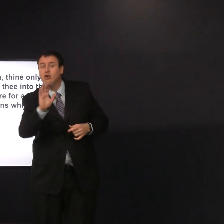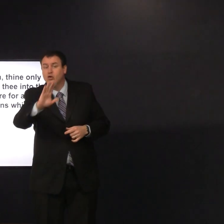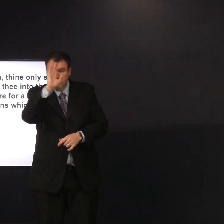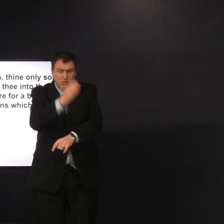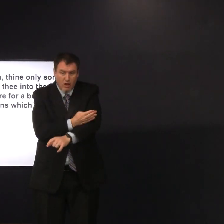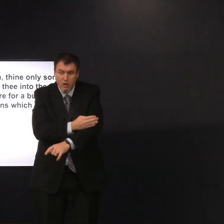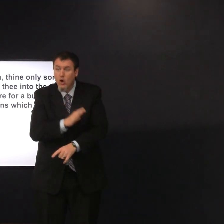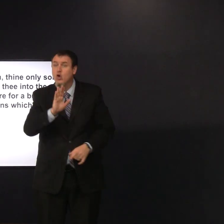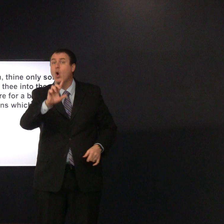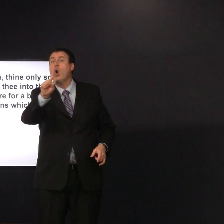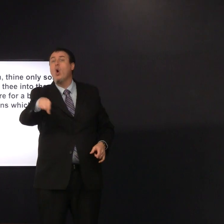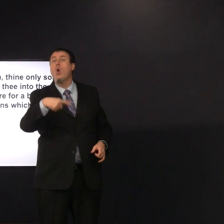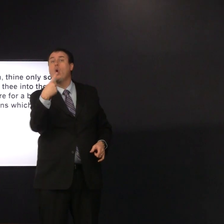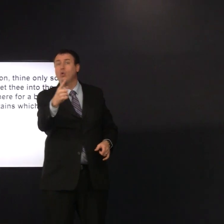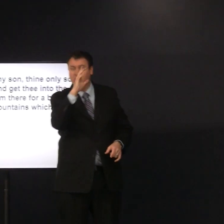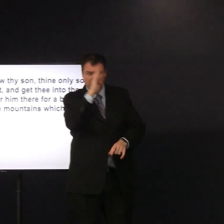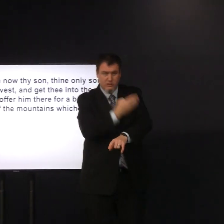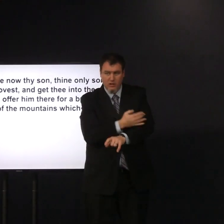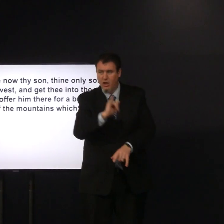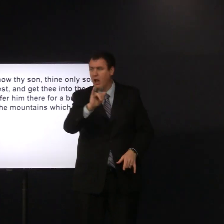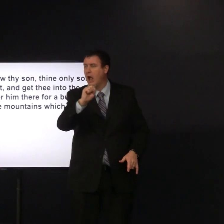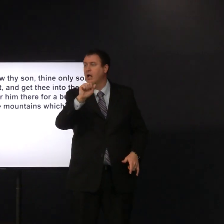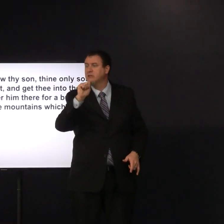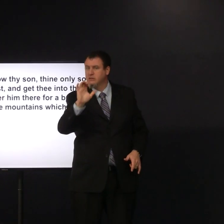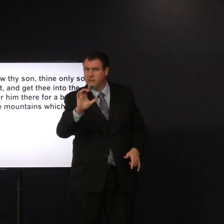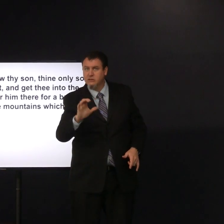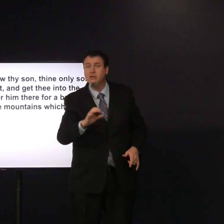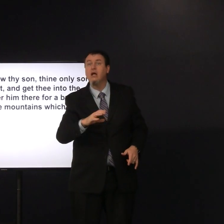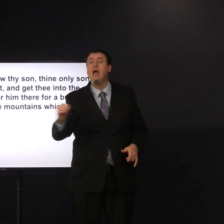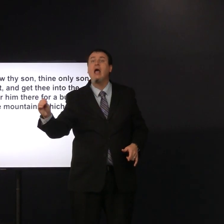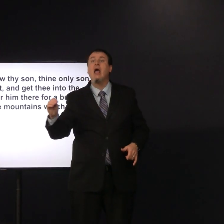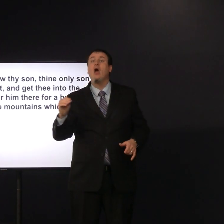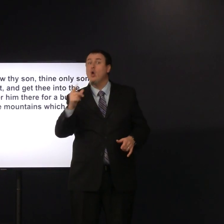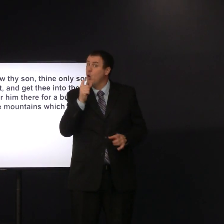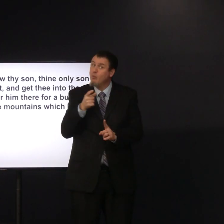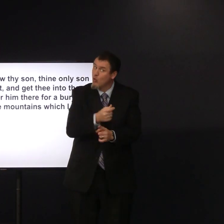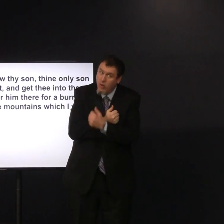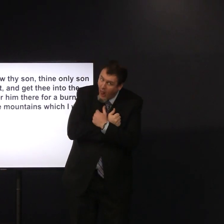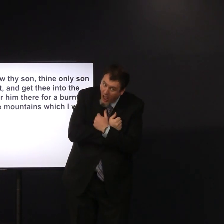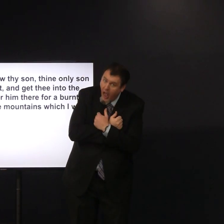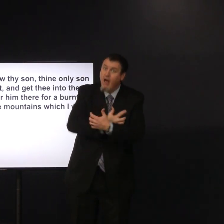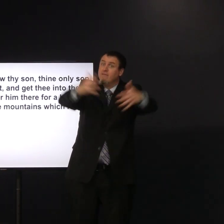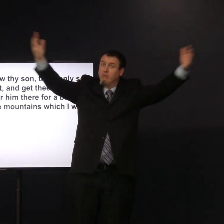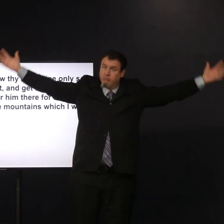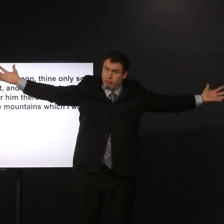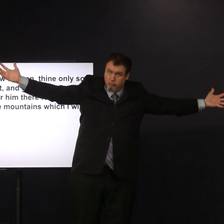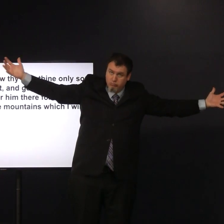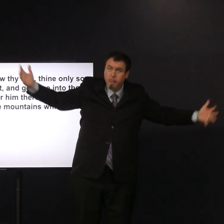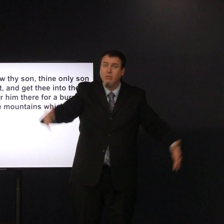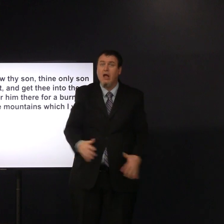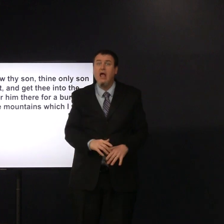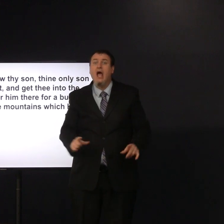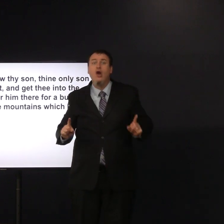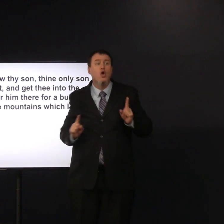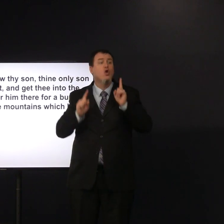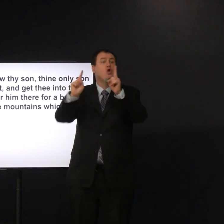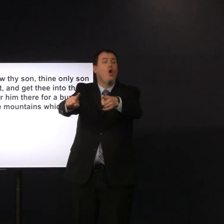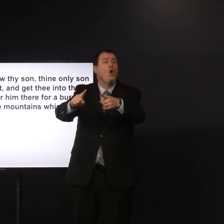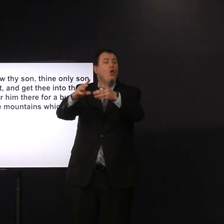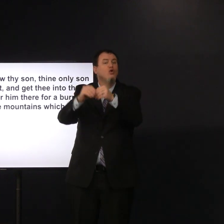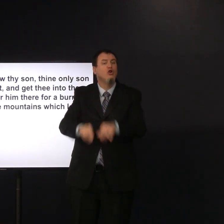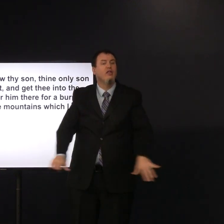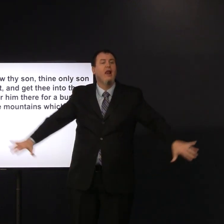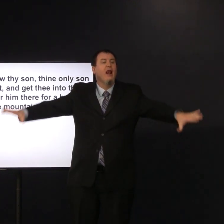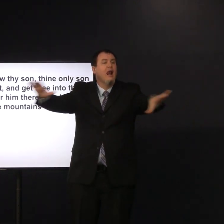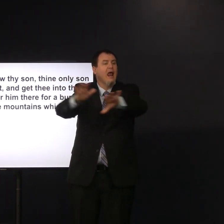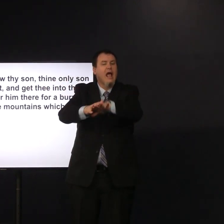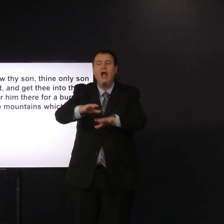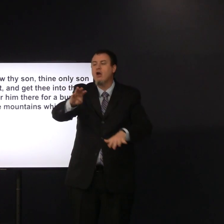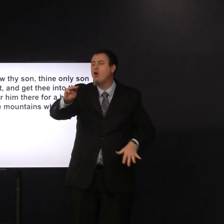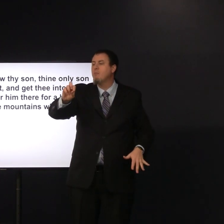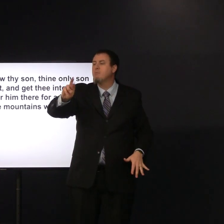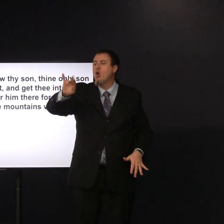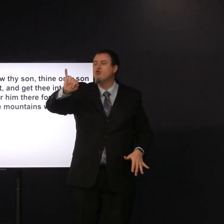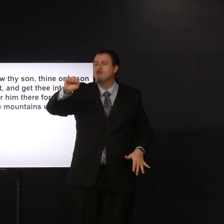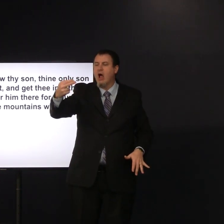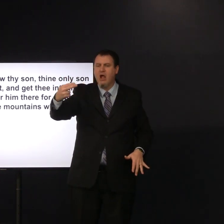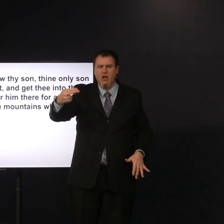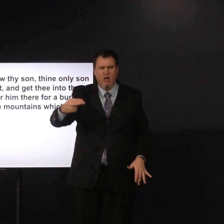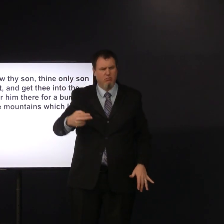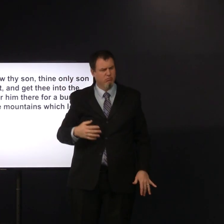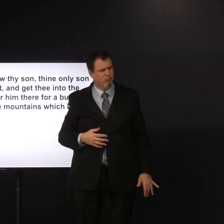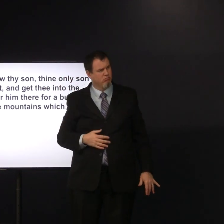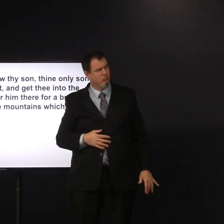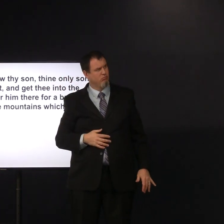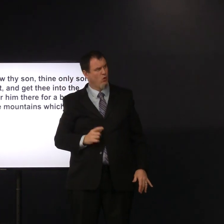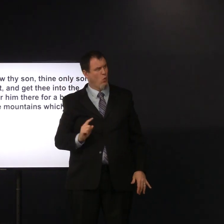so take your son your only son Isaac and whom you love and get thee into the land of Moriah